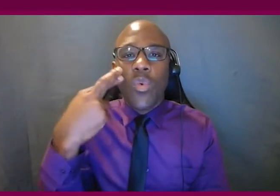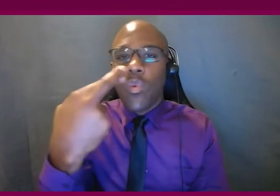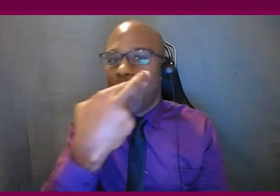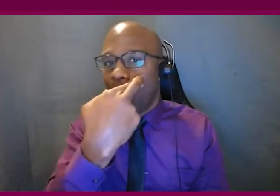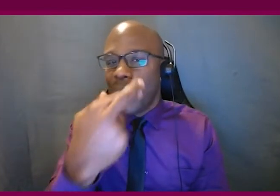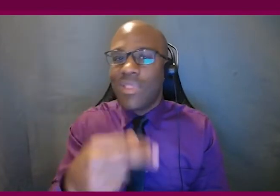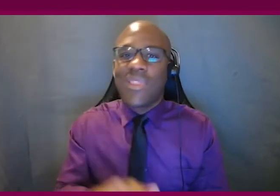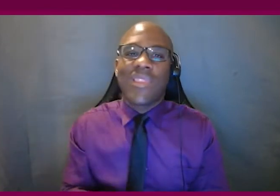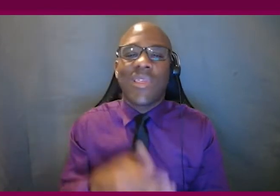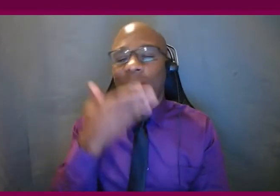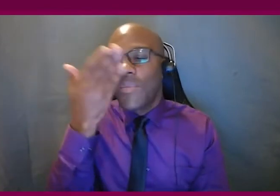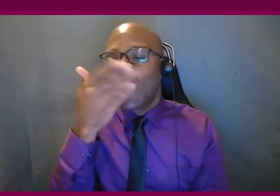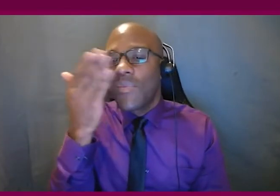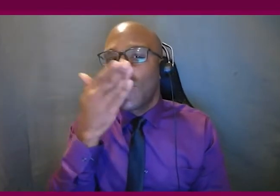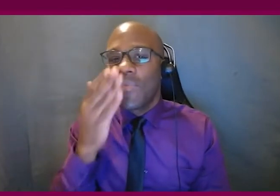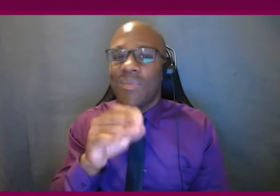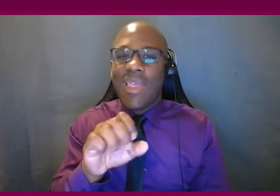But that's not self-care.